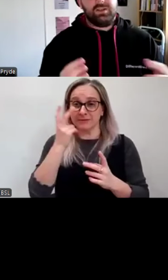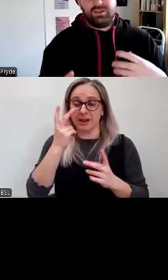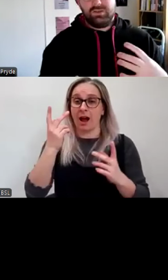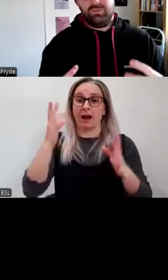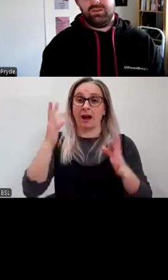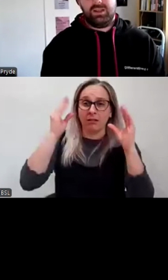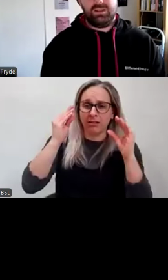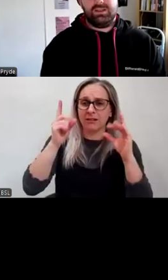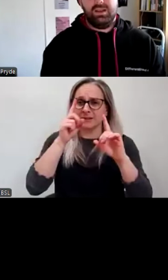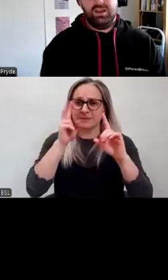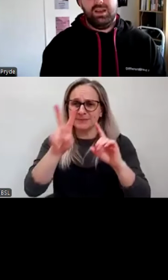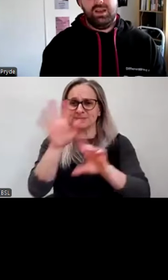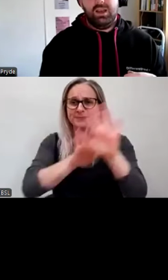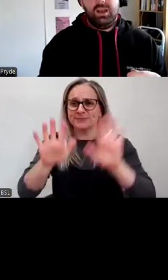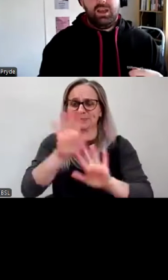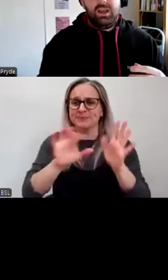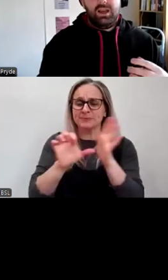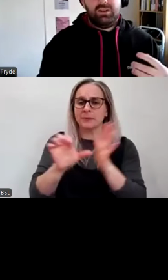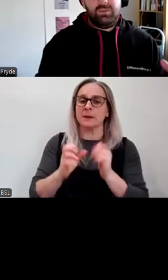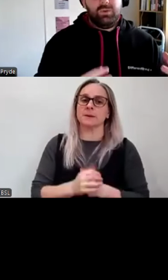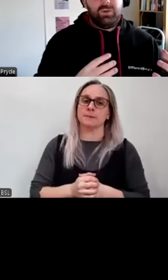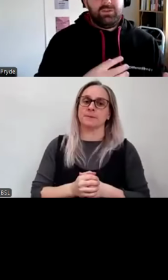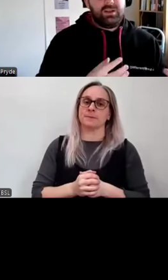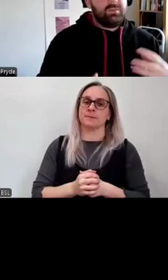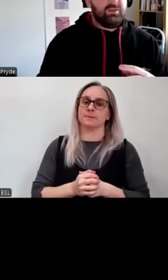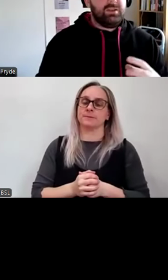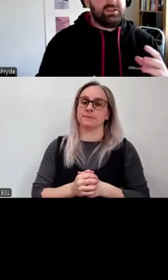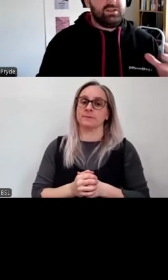what a visual impairment is, how do people with hidden impairments